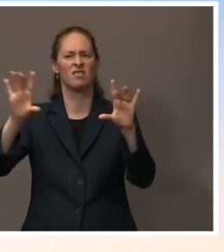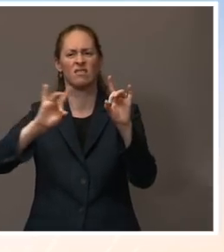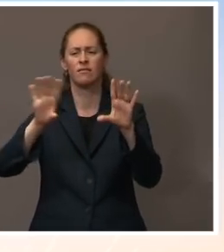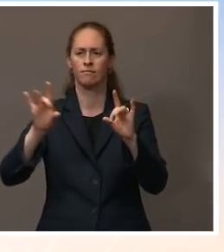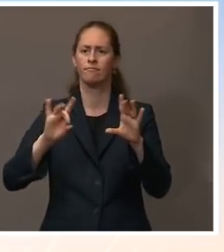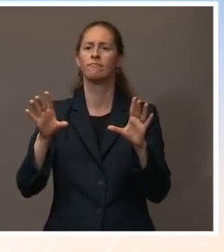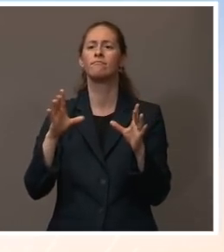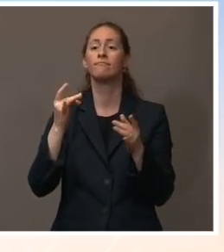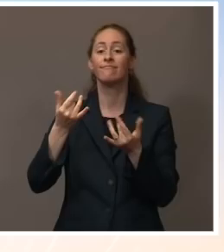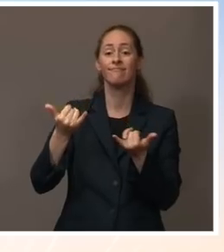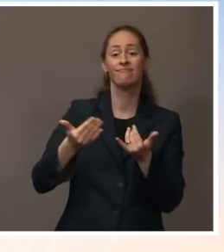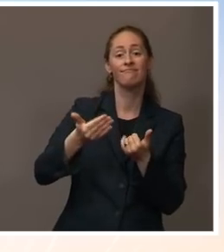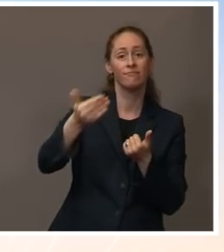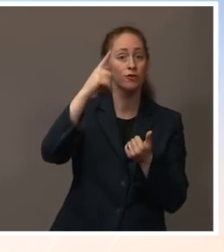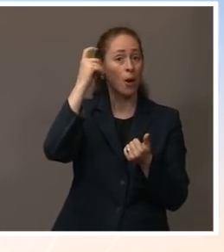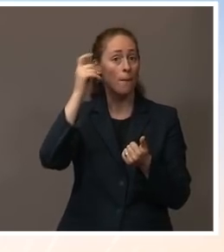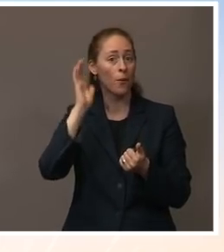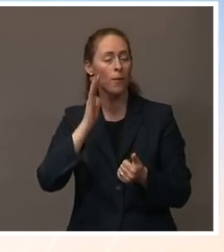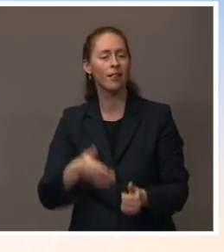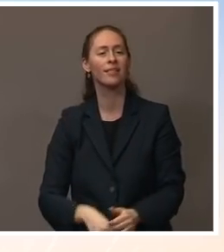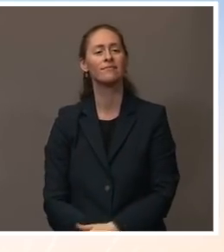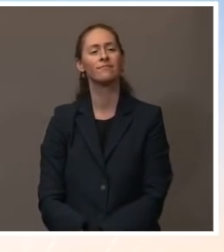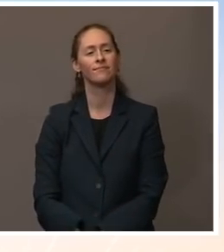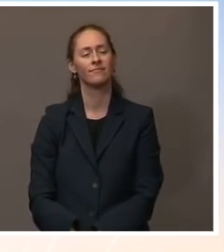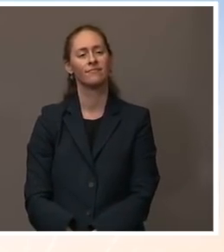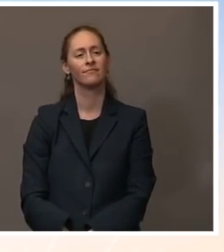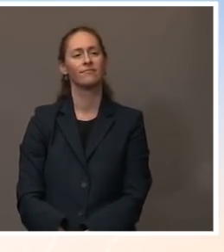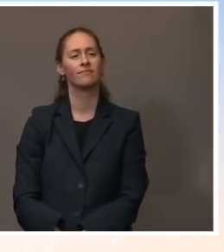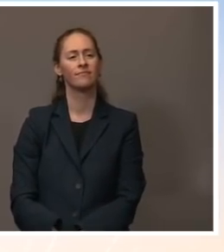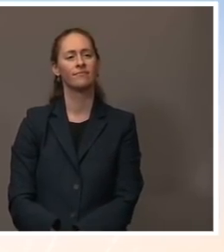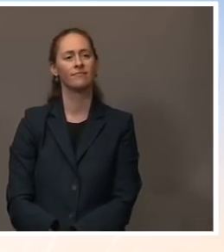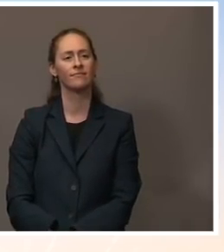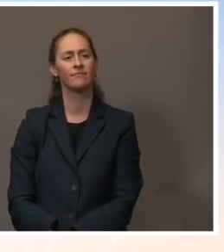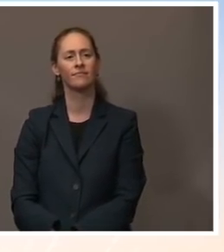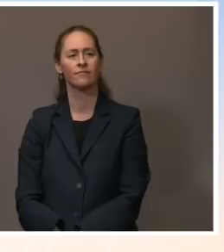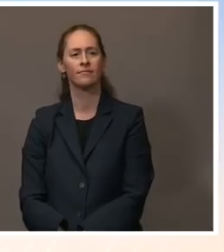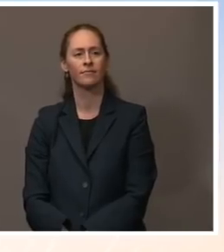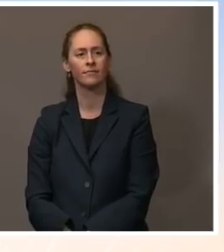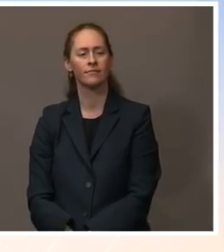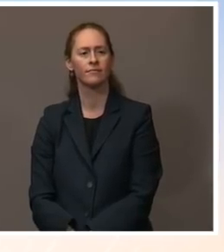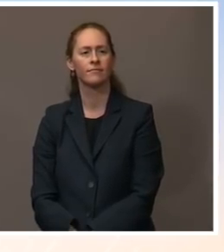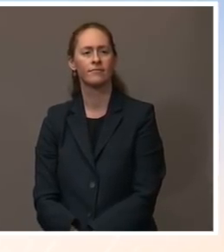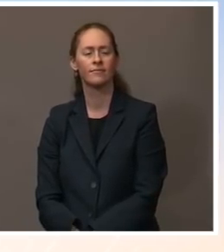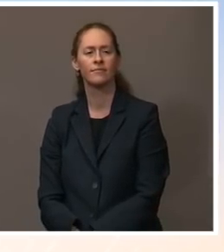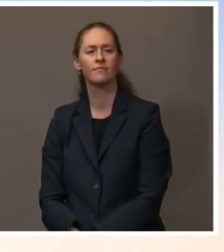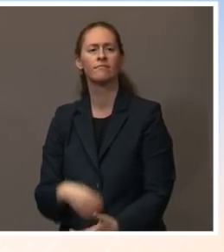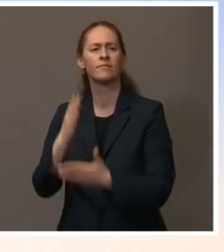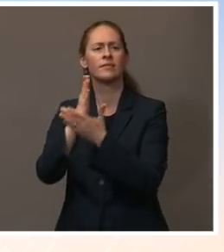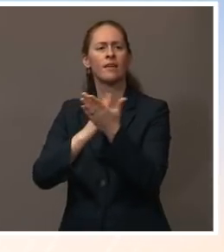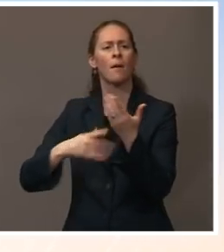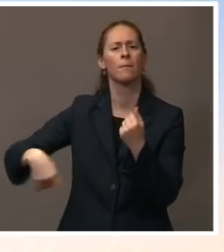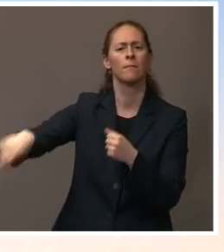The Press: Some advocates -- criminal justice advocates have raised concern that potentially having the President raise alarm about,